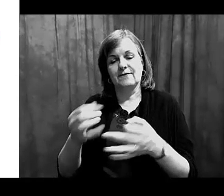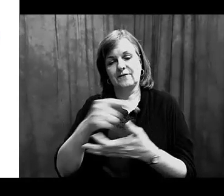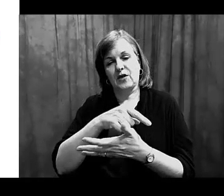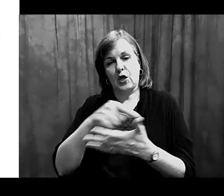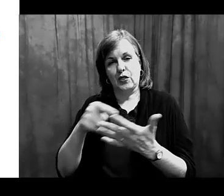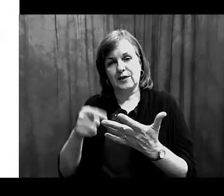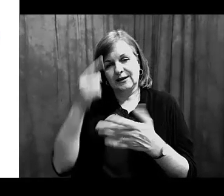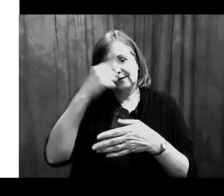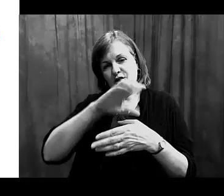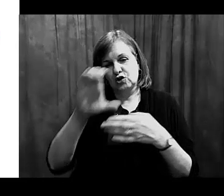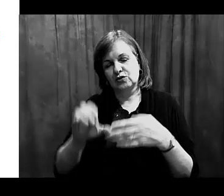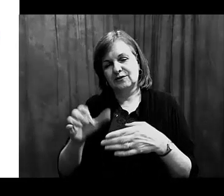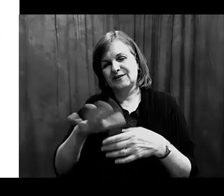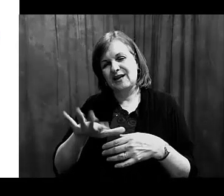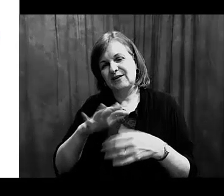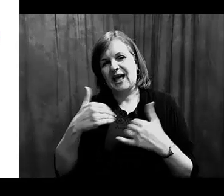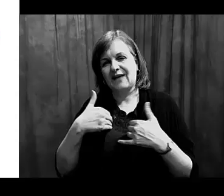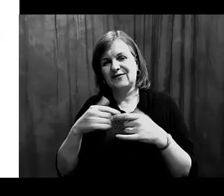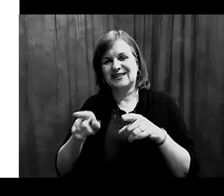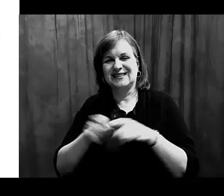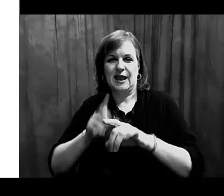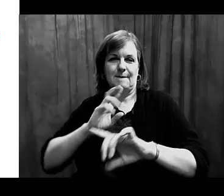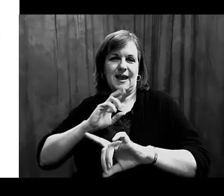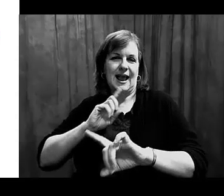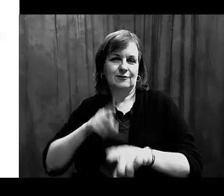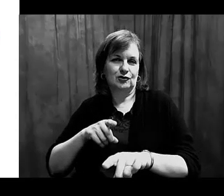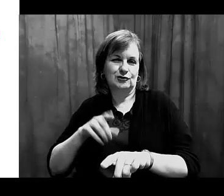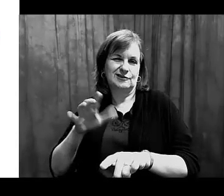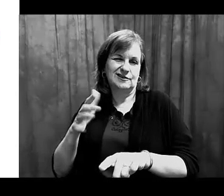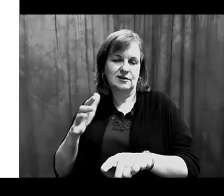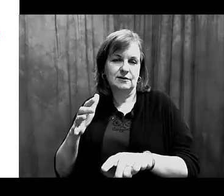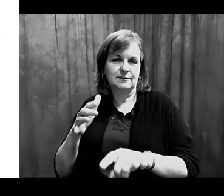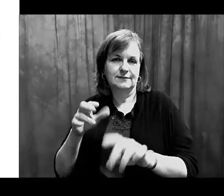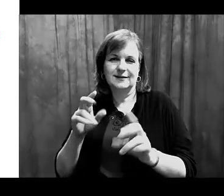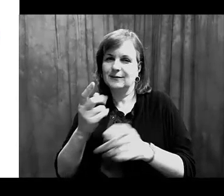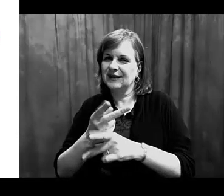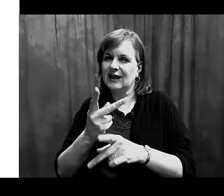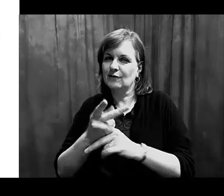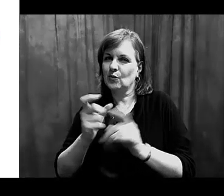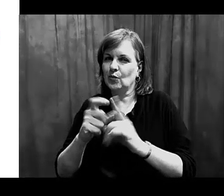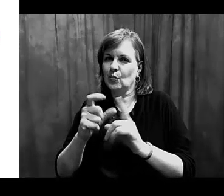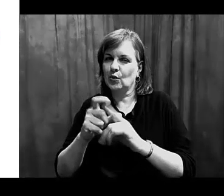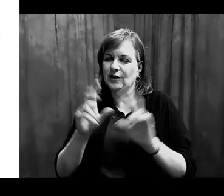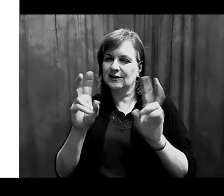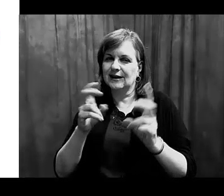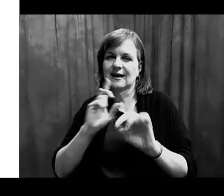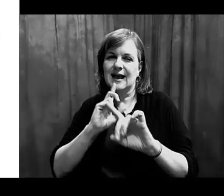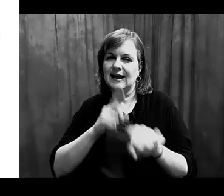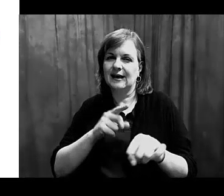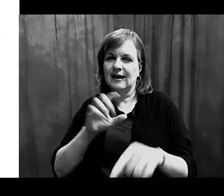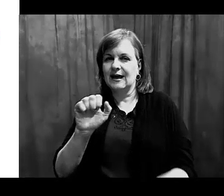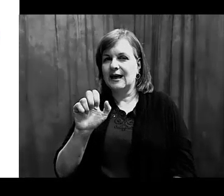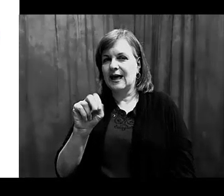so they're all reaching sort of the same basic "answer" -- "answer" be careful -- I don't